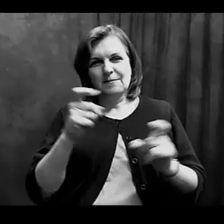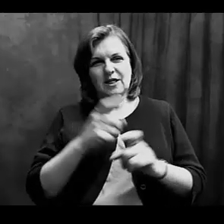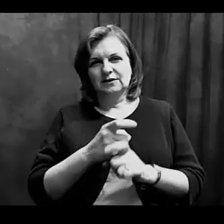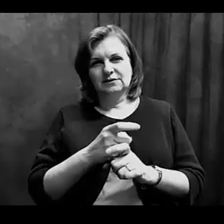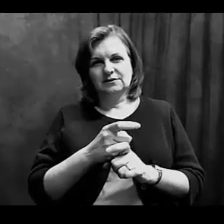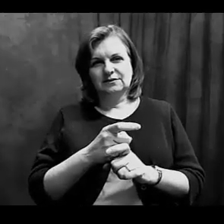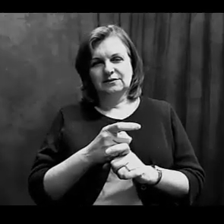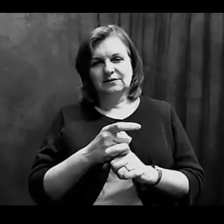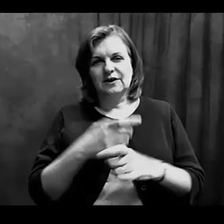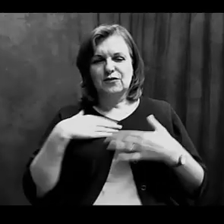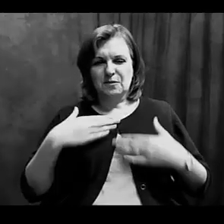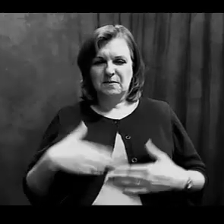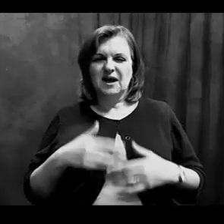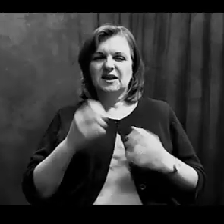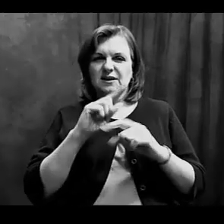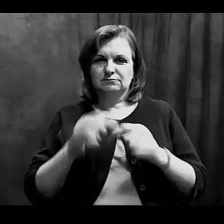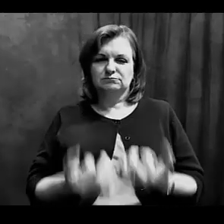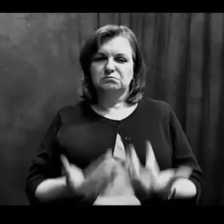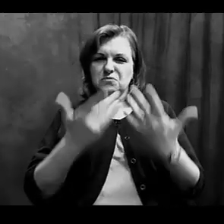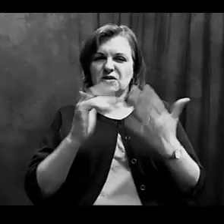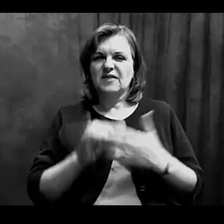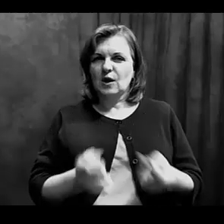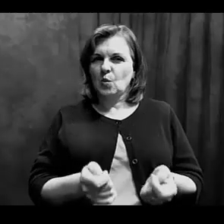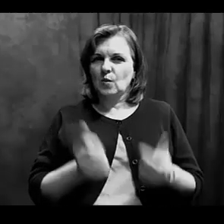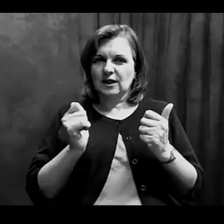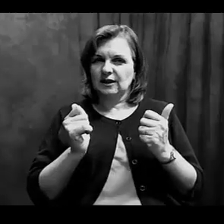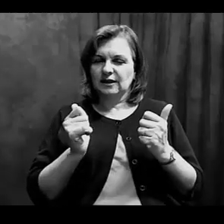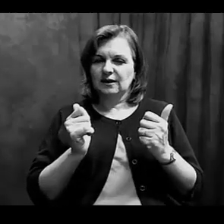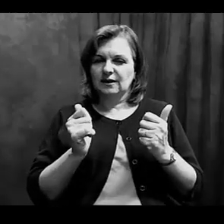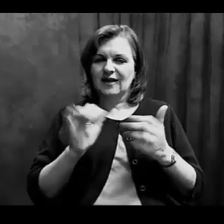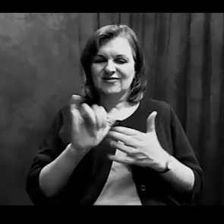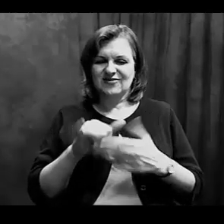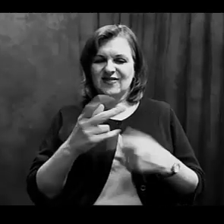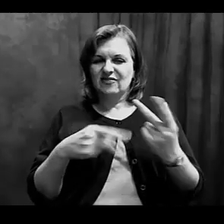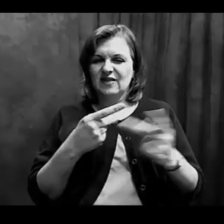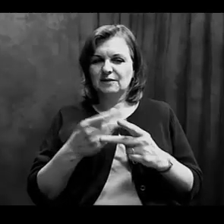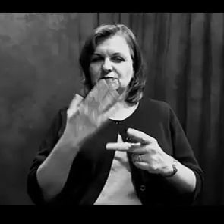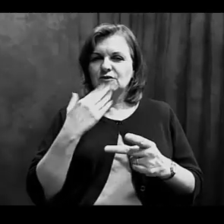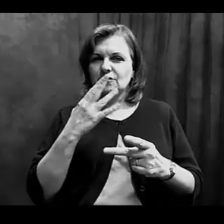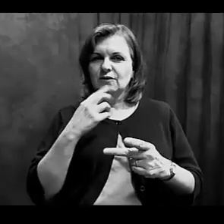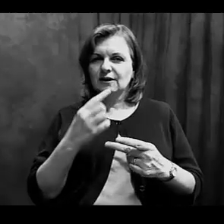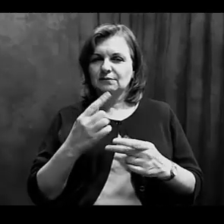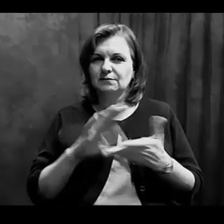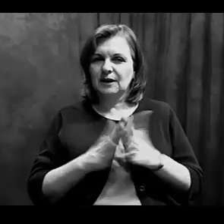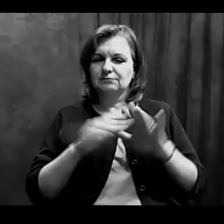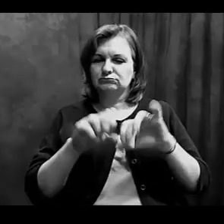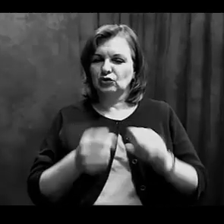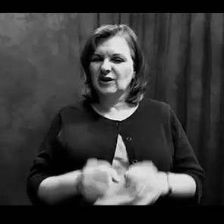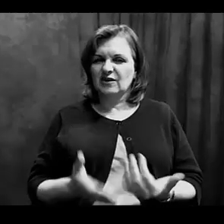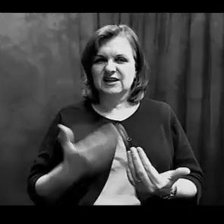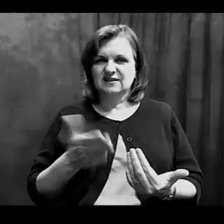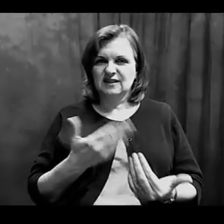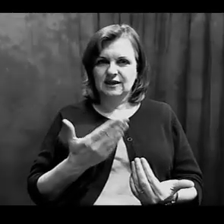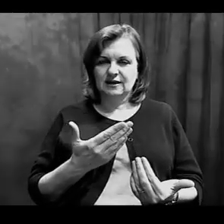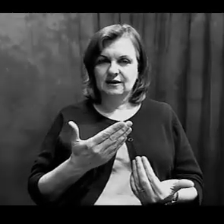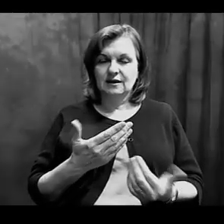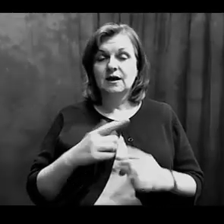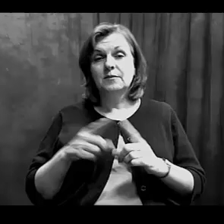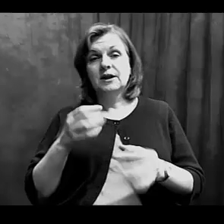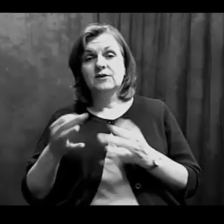but it's not a very complex polymer your body can still deal with this very quickly -- you would burn [metabolize] that sugar very very quickly